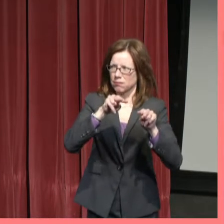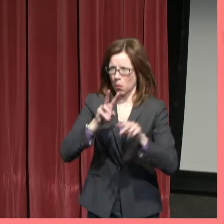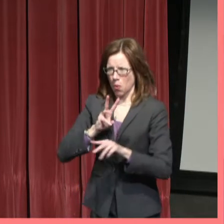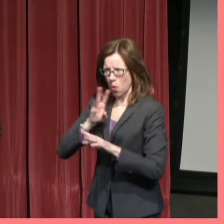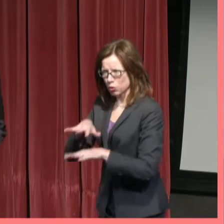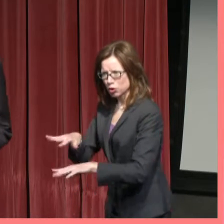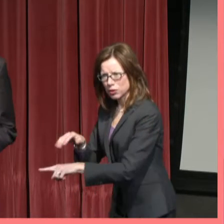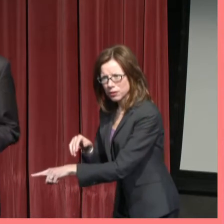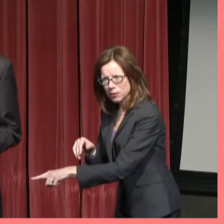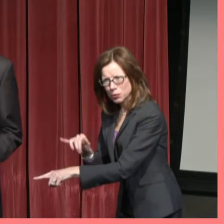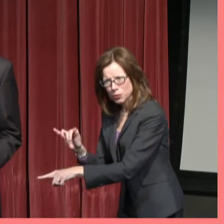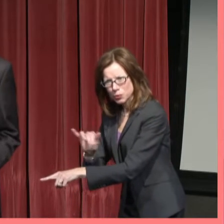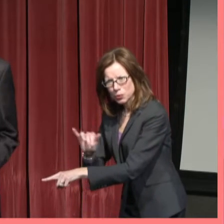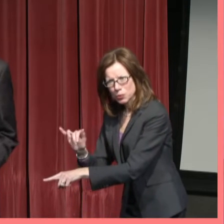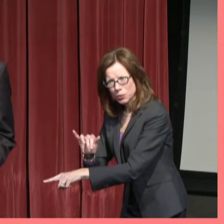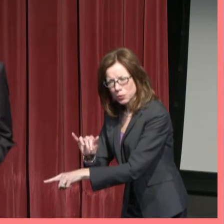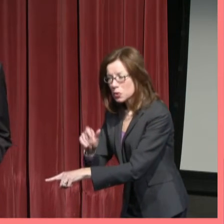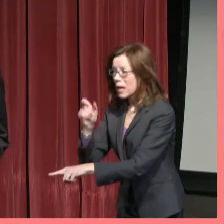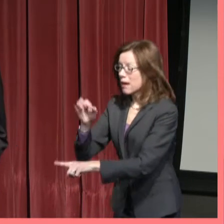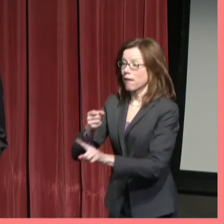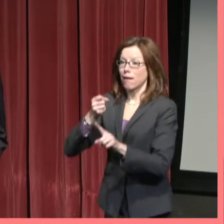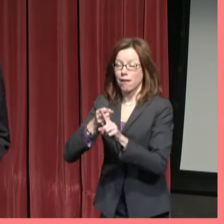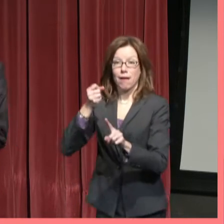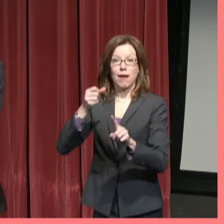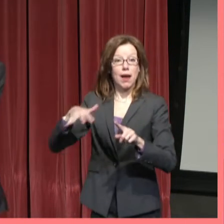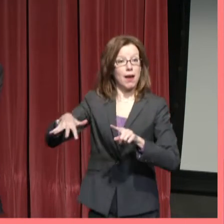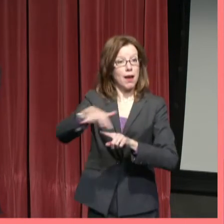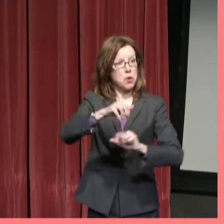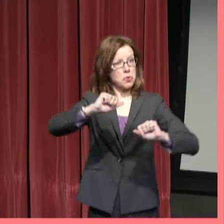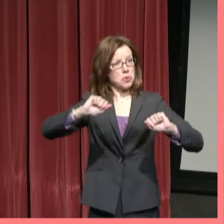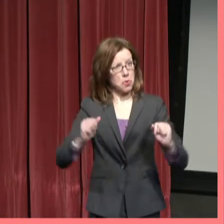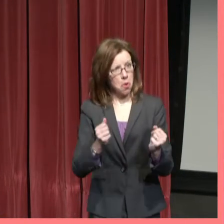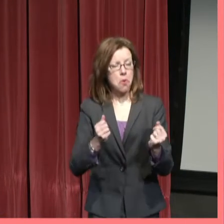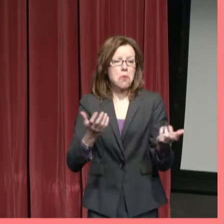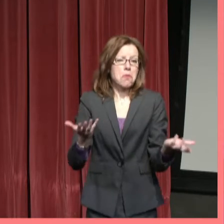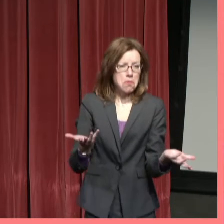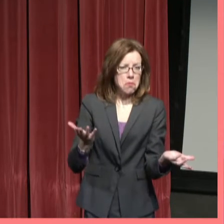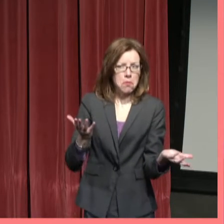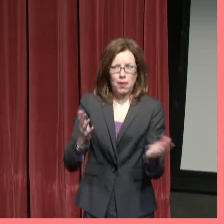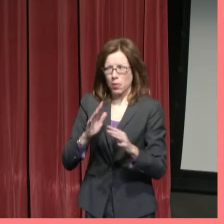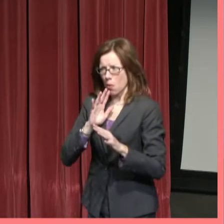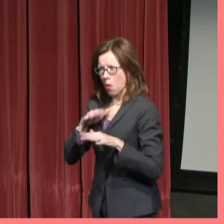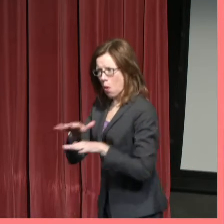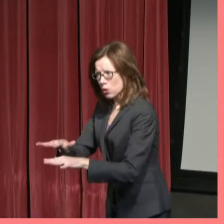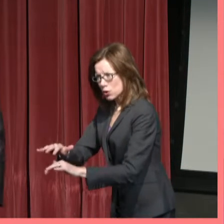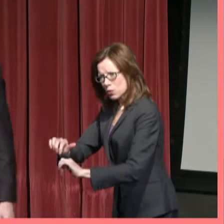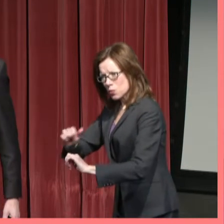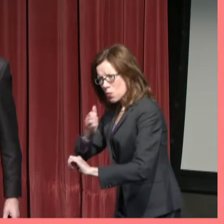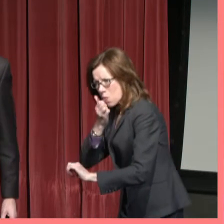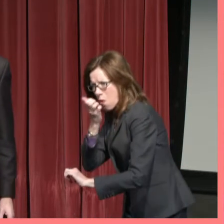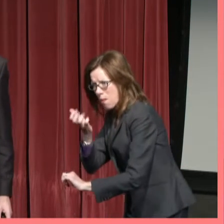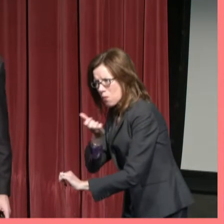So even if we get a colder year on land, the oceans are still getting warmer and we don't read about that or hear about that.